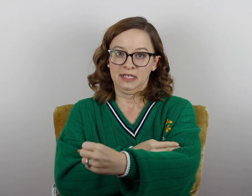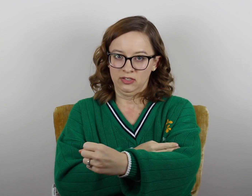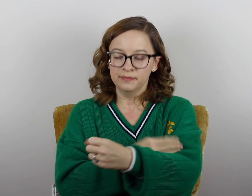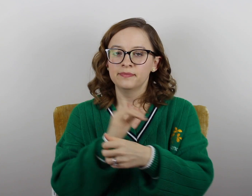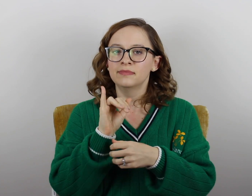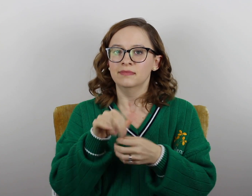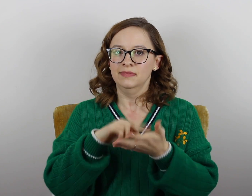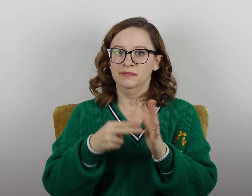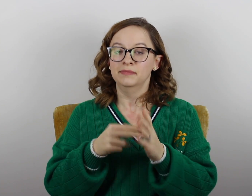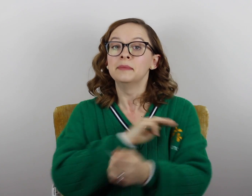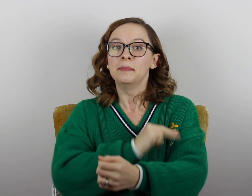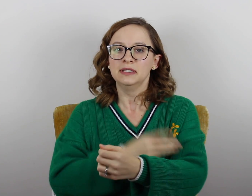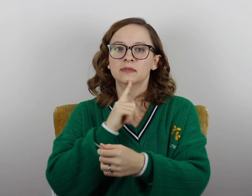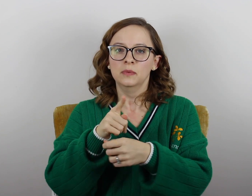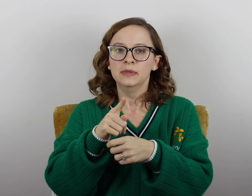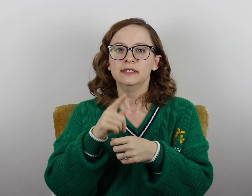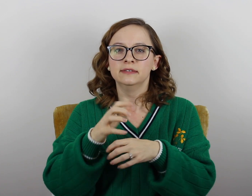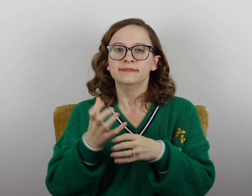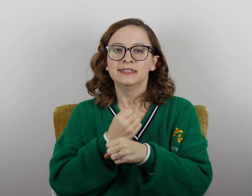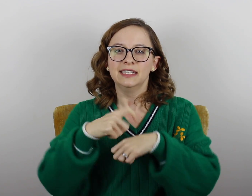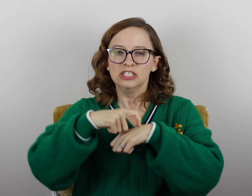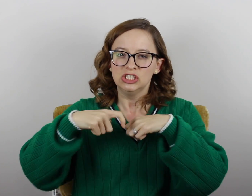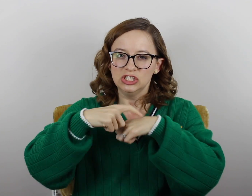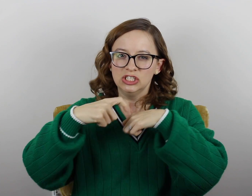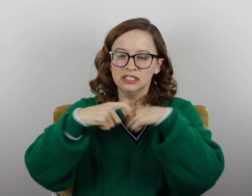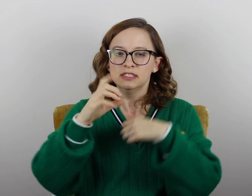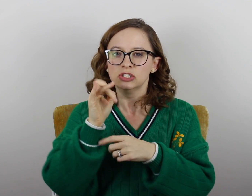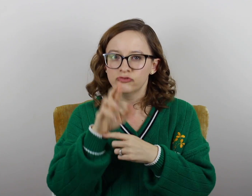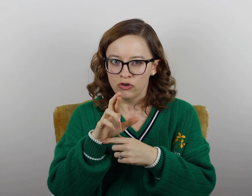When you use your muscle that means that the muscle gets scarring on it